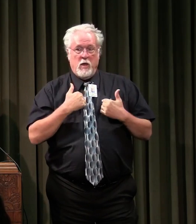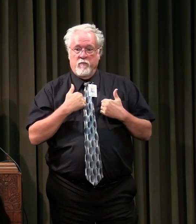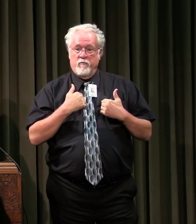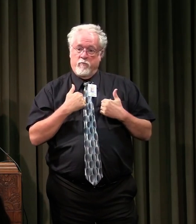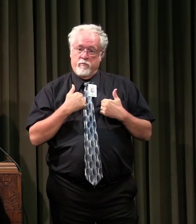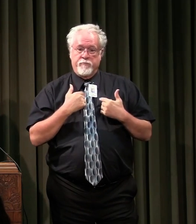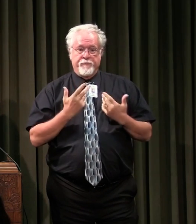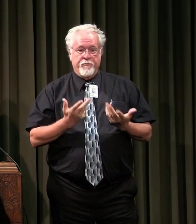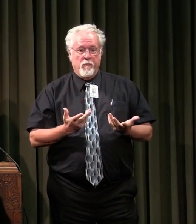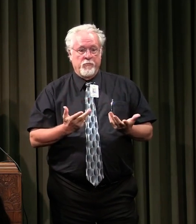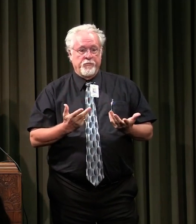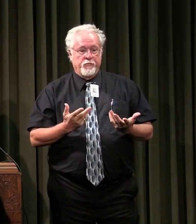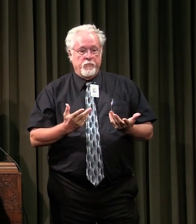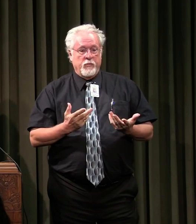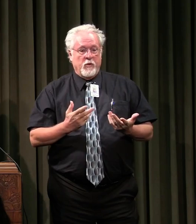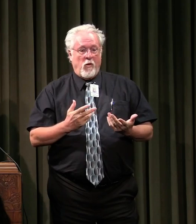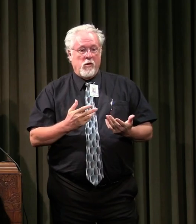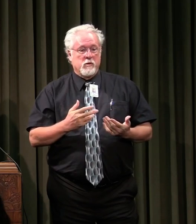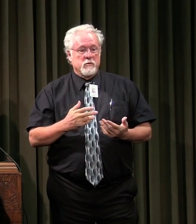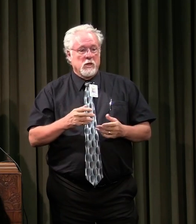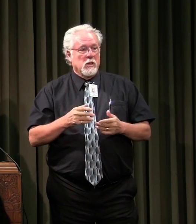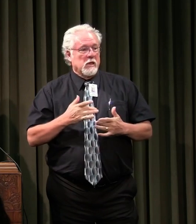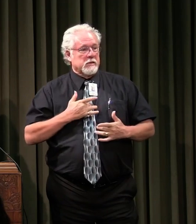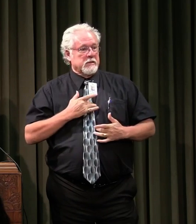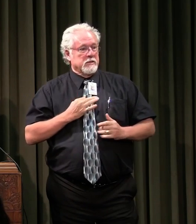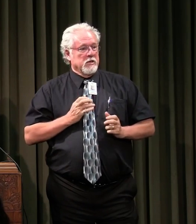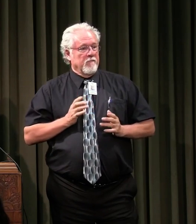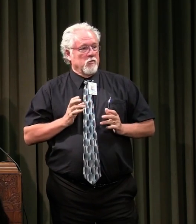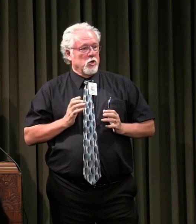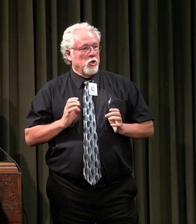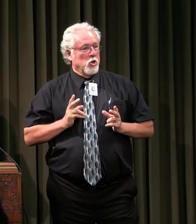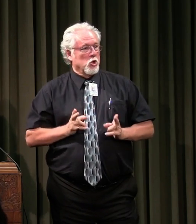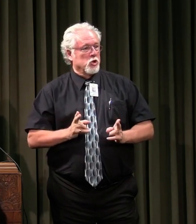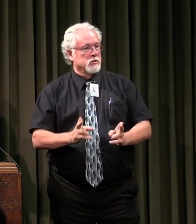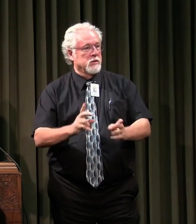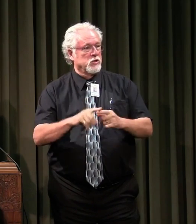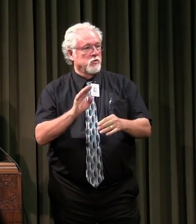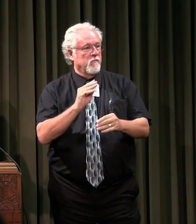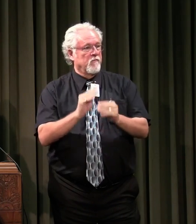a sense of urgency about fixing the situation and that's why I still believe